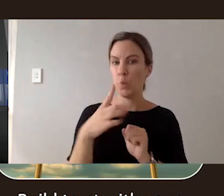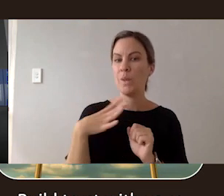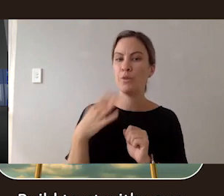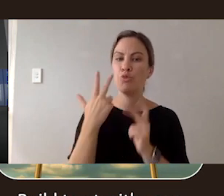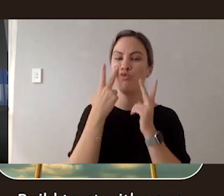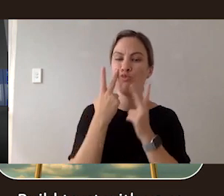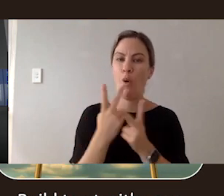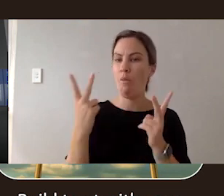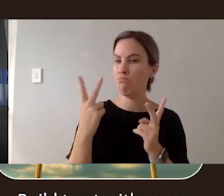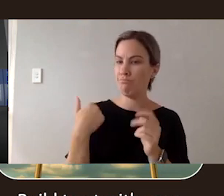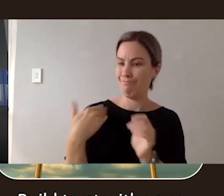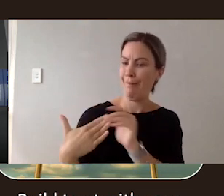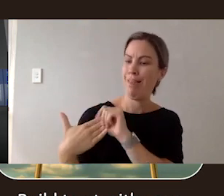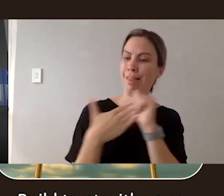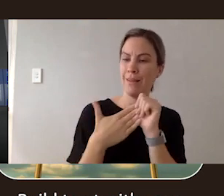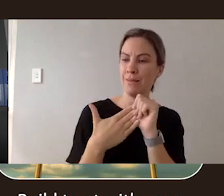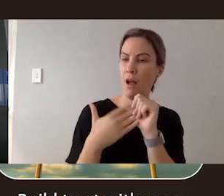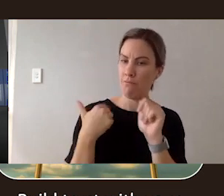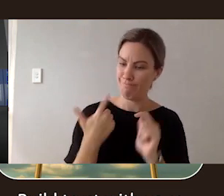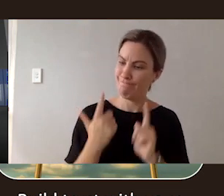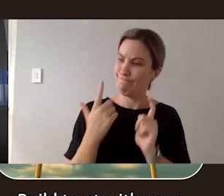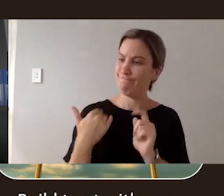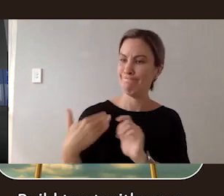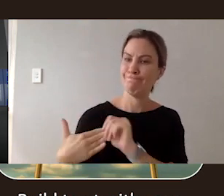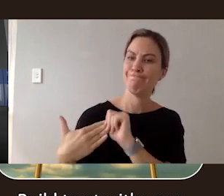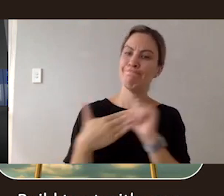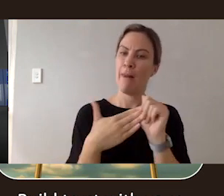leader here to support those in need. You are the leader who's going